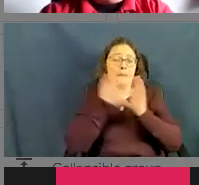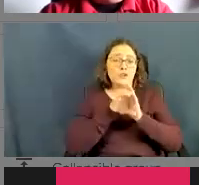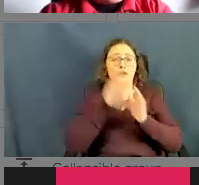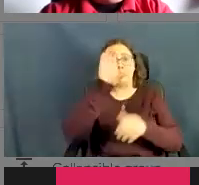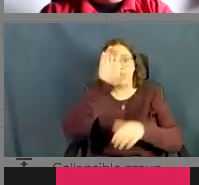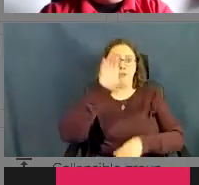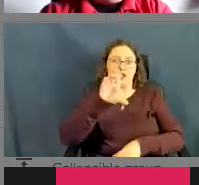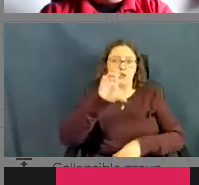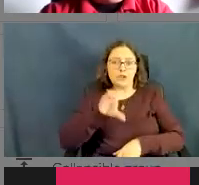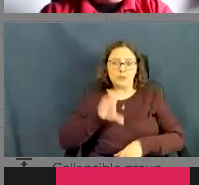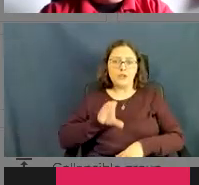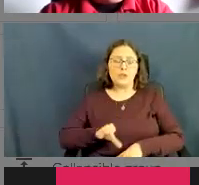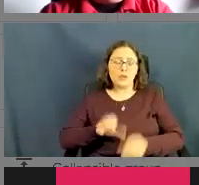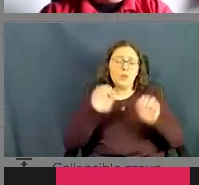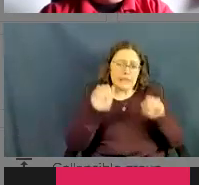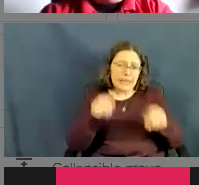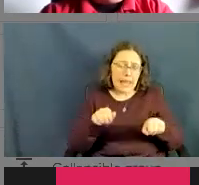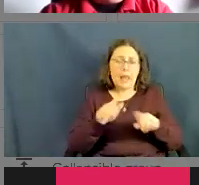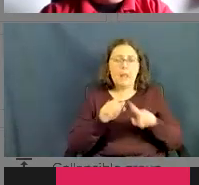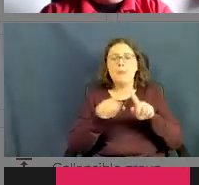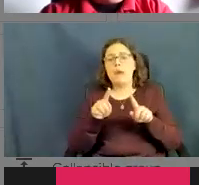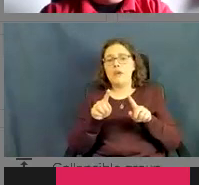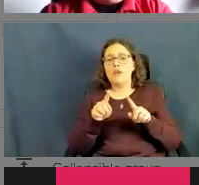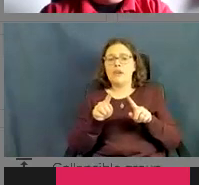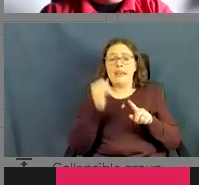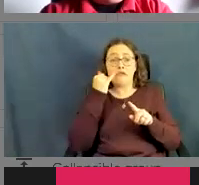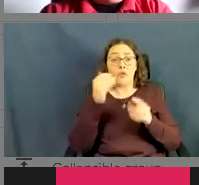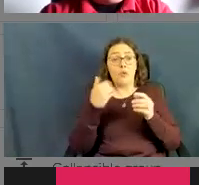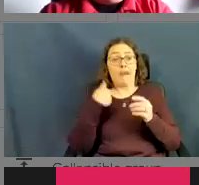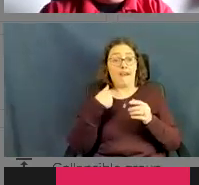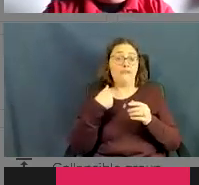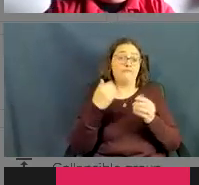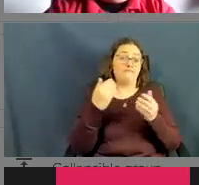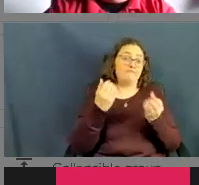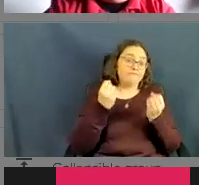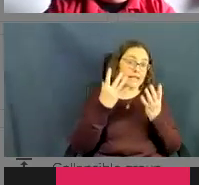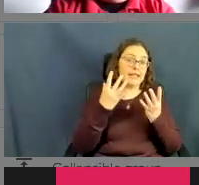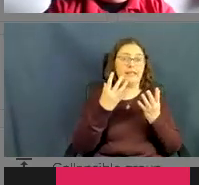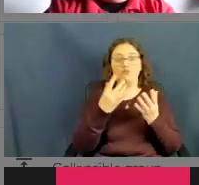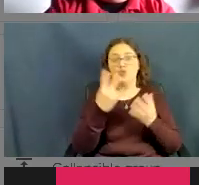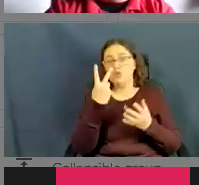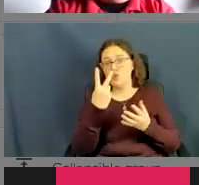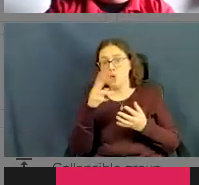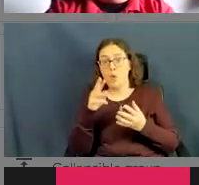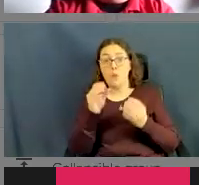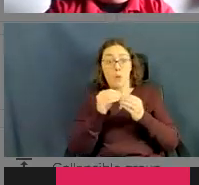Slide three will be about me, slide four will be learning characteristics, slide five will be academic skills.